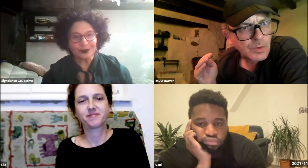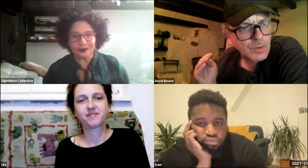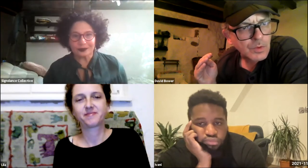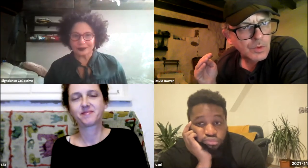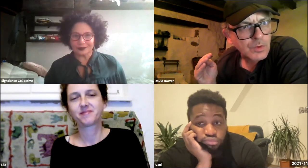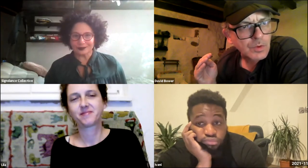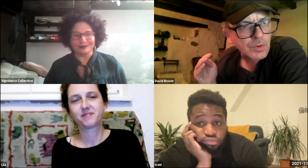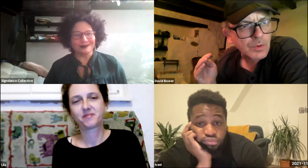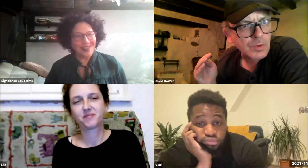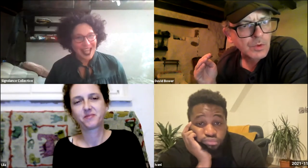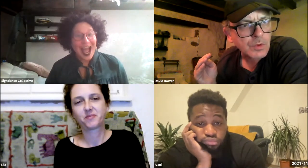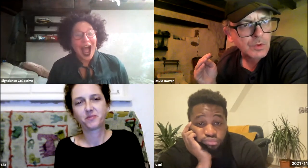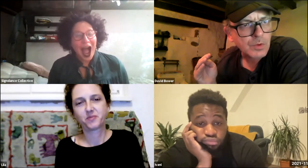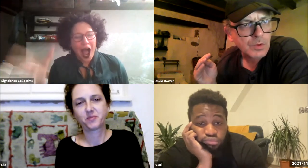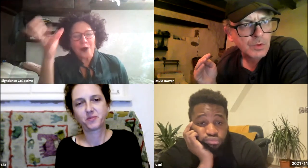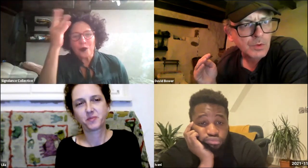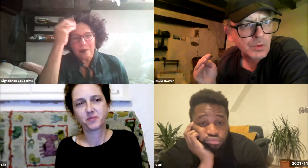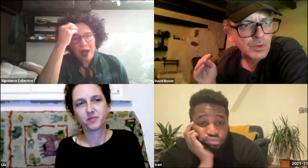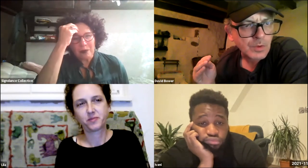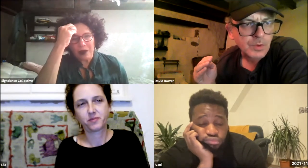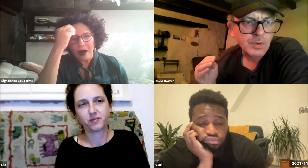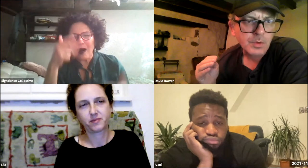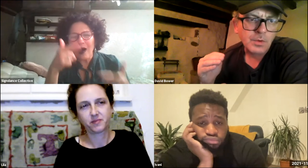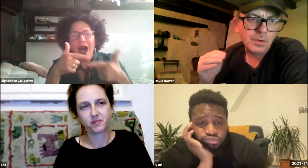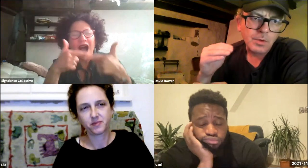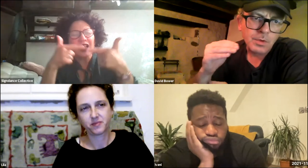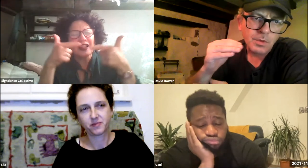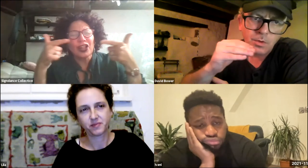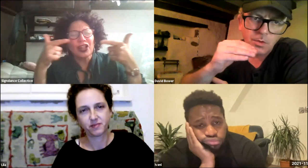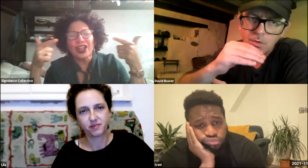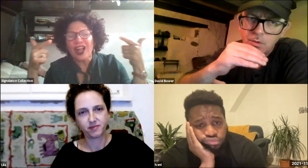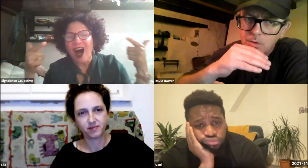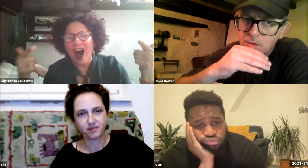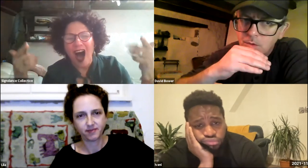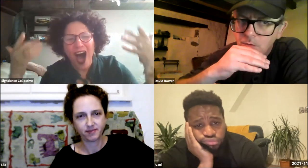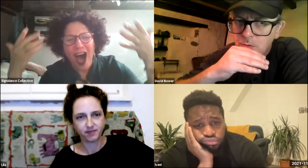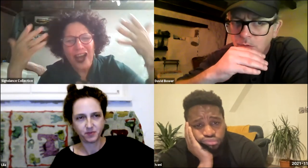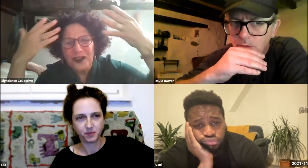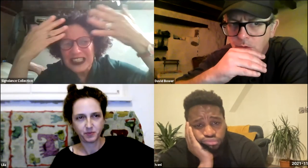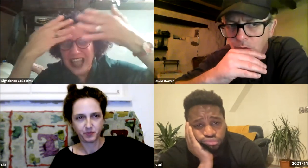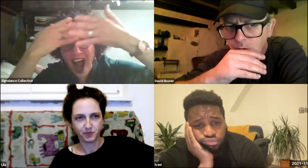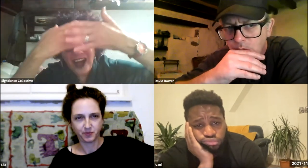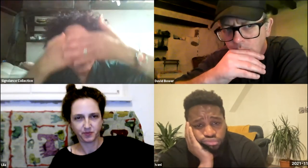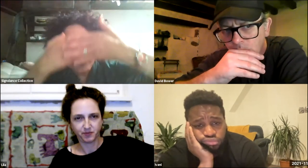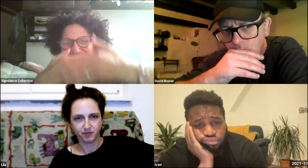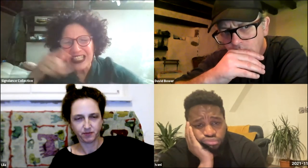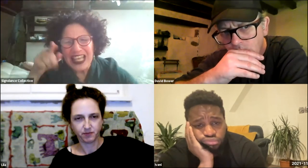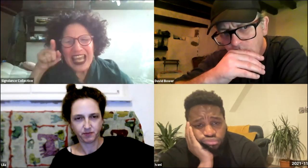Because in the mythology the snake envelopes the world and the world represents past present